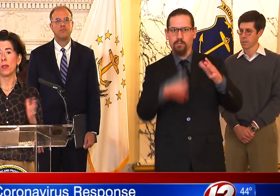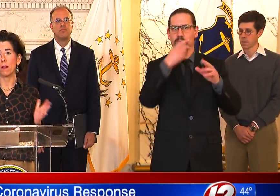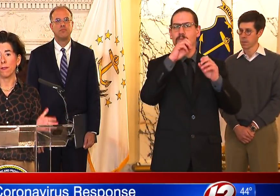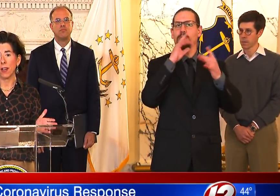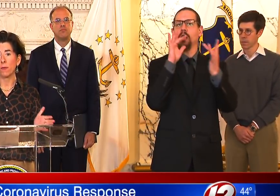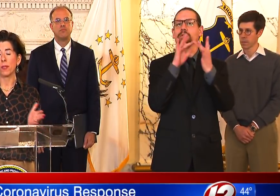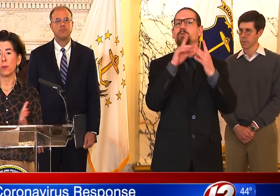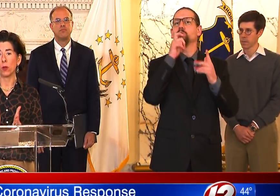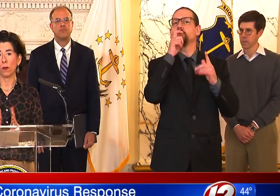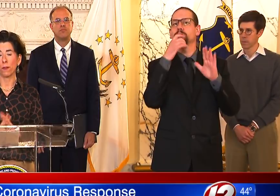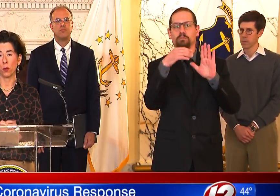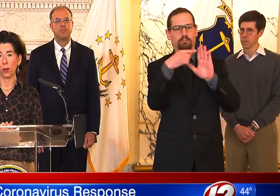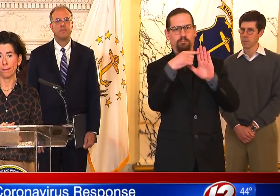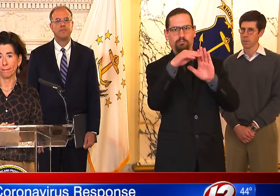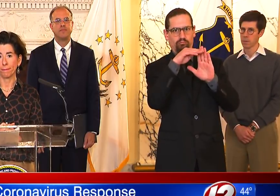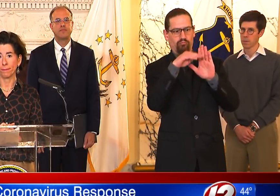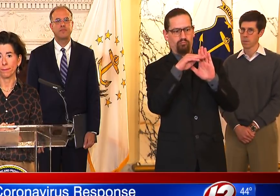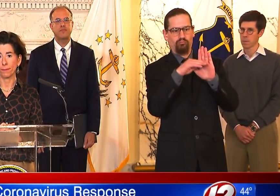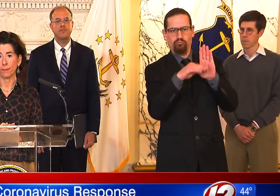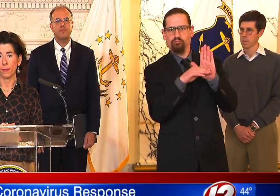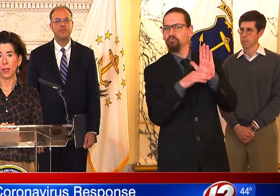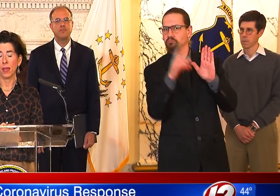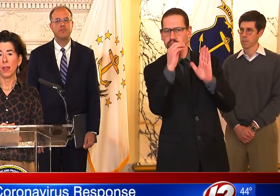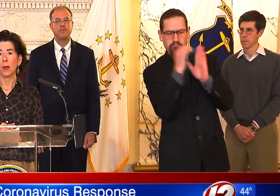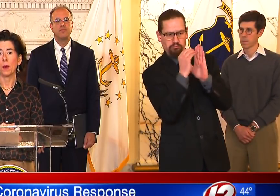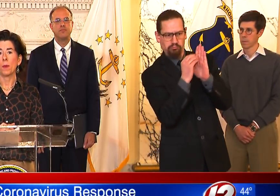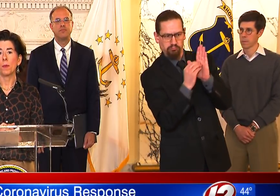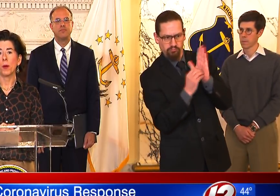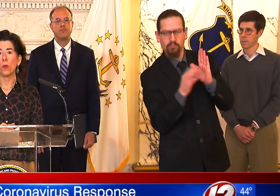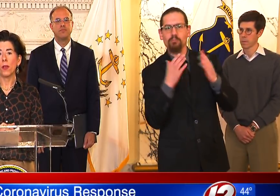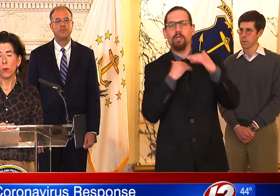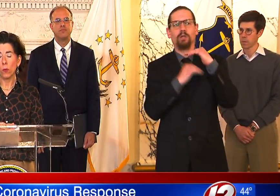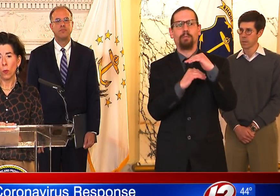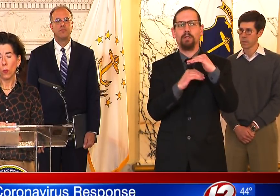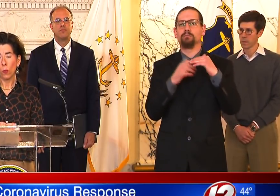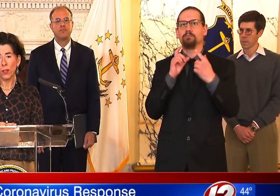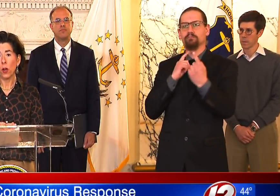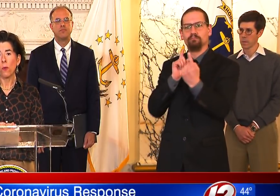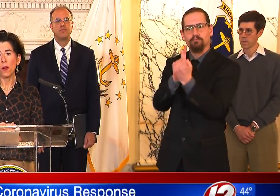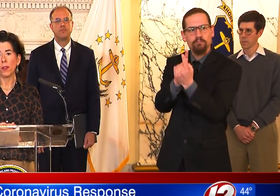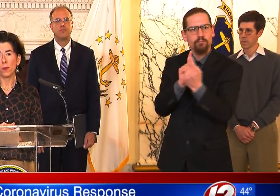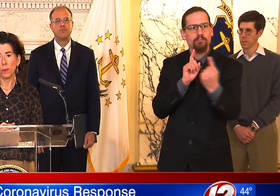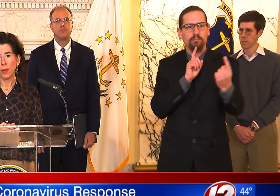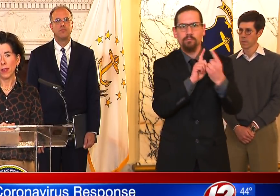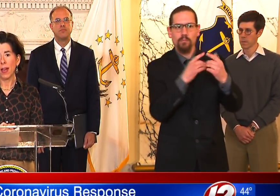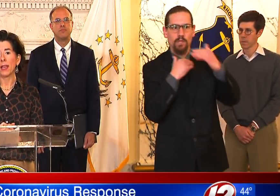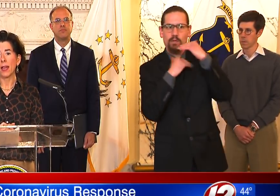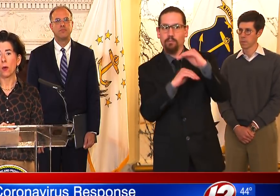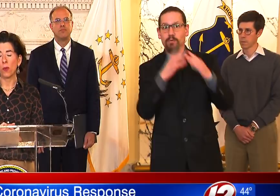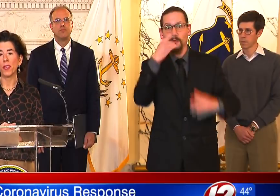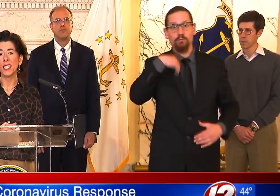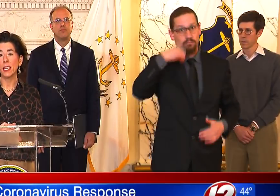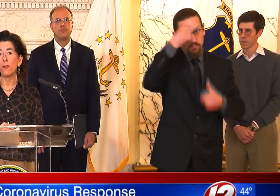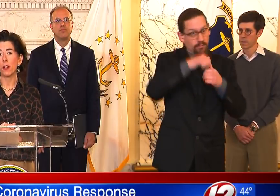THIS SPREADS. YESTERDAY, I ORDERED THAT SOCIAL GATHERINGS CAN ONLY BE FIVE PEOPLE OR FEWER.